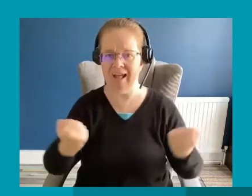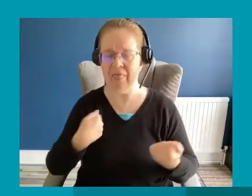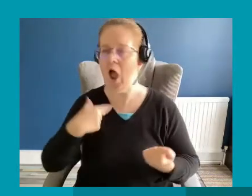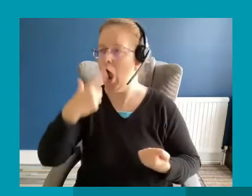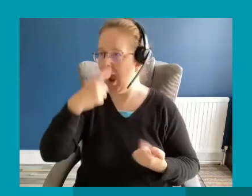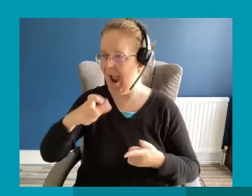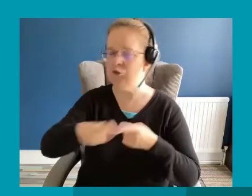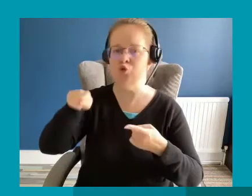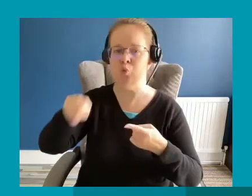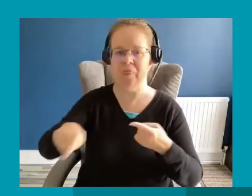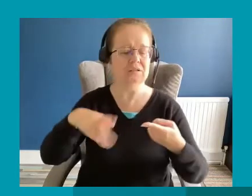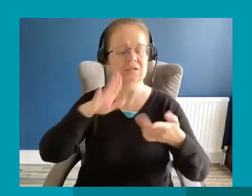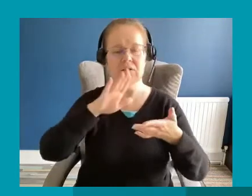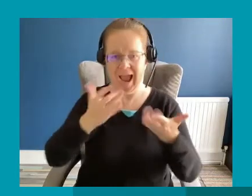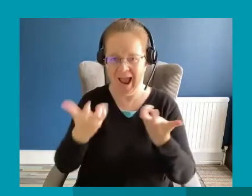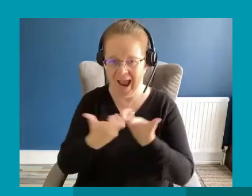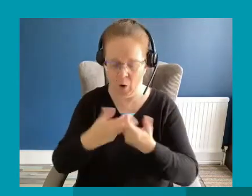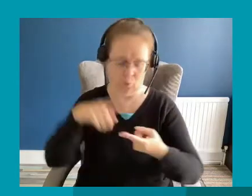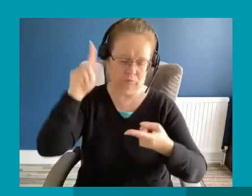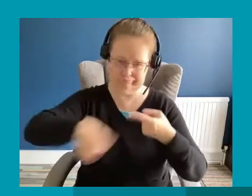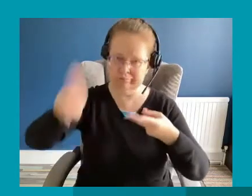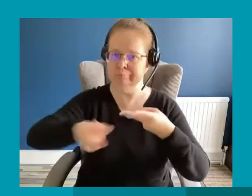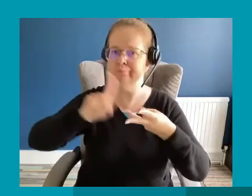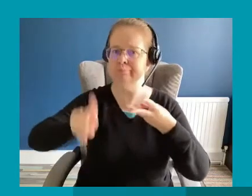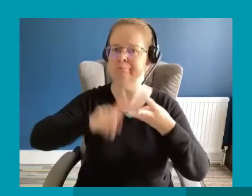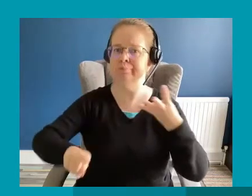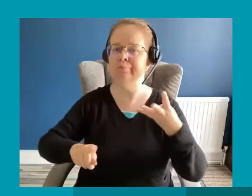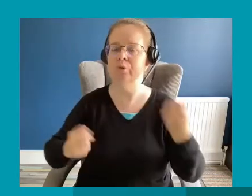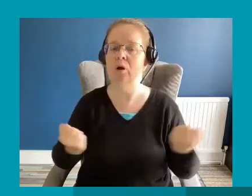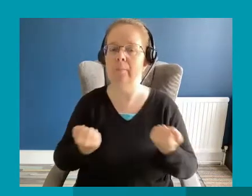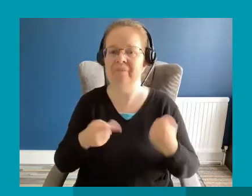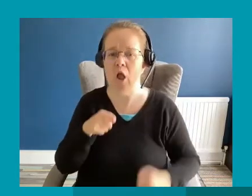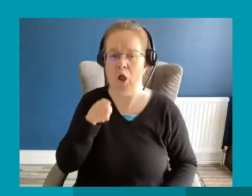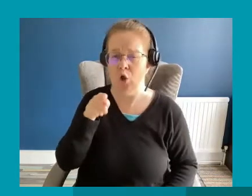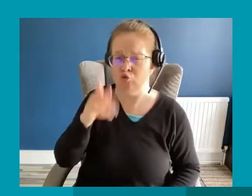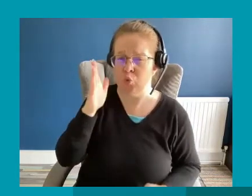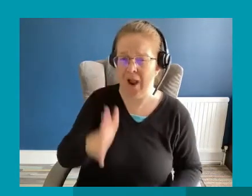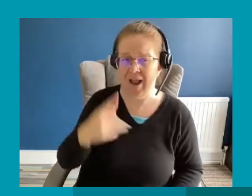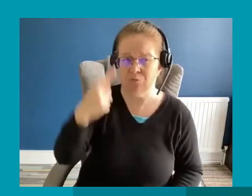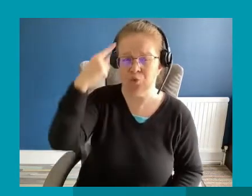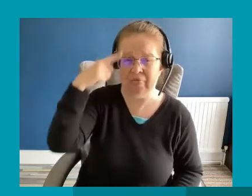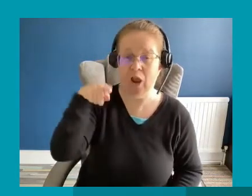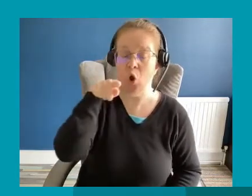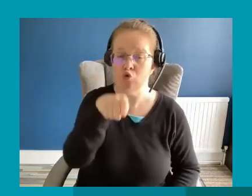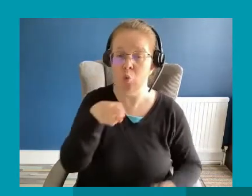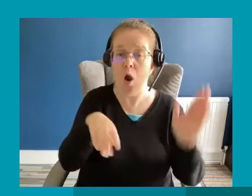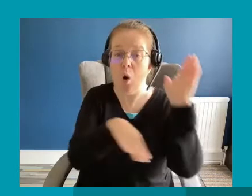Do this job. Don't forget that you're a premium candidate, not In spite off,